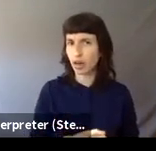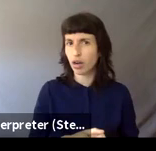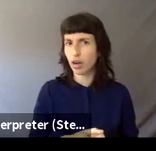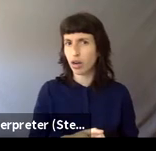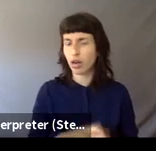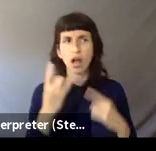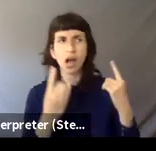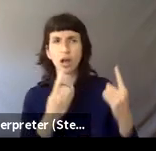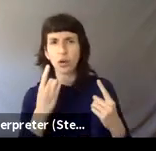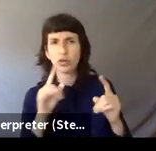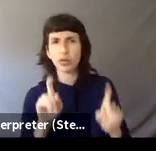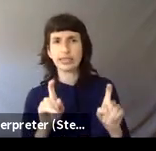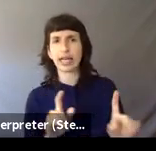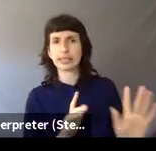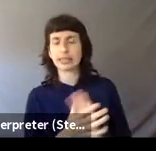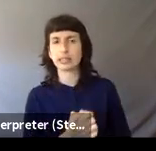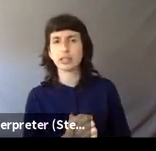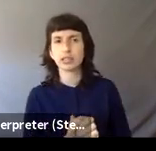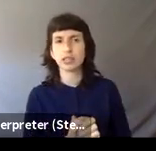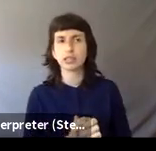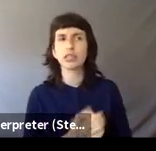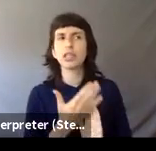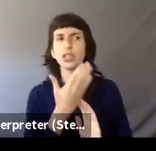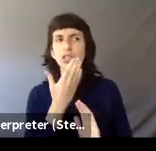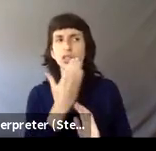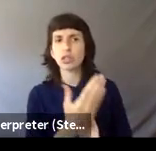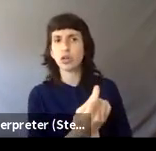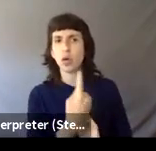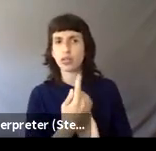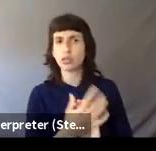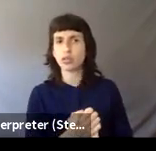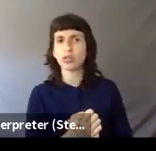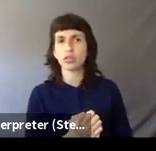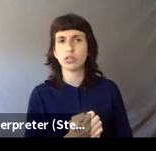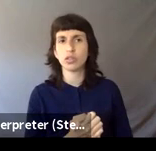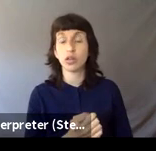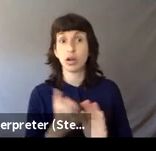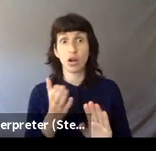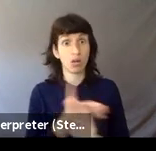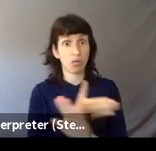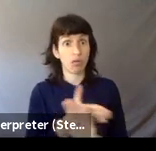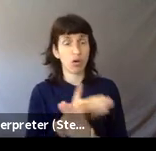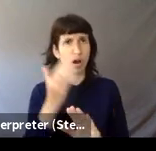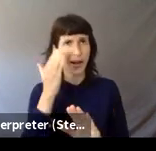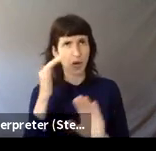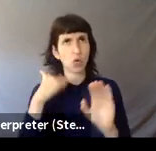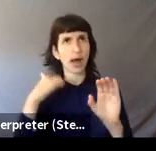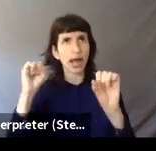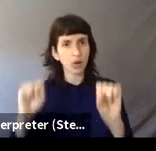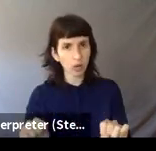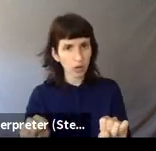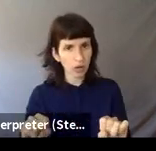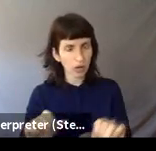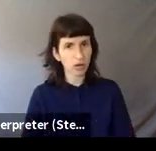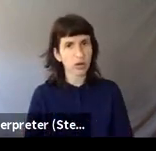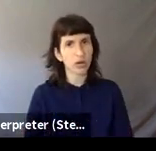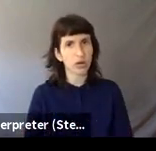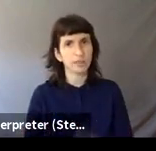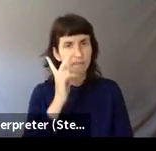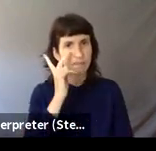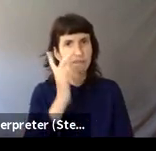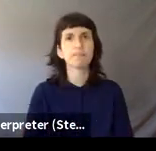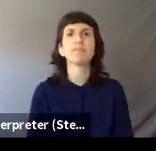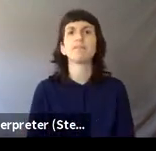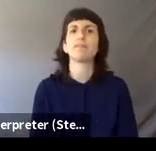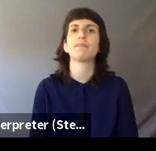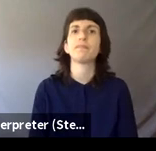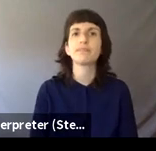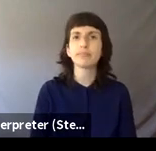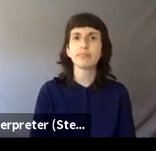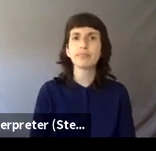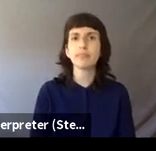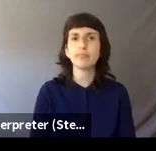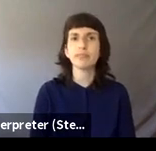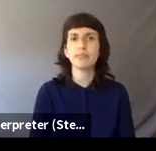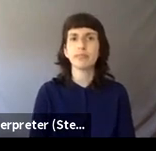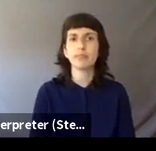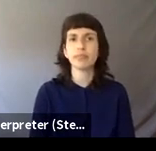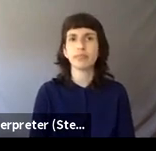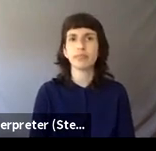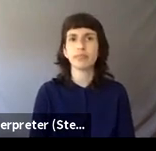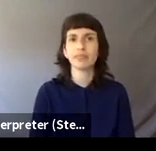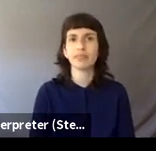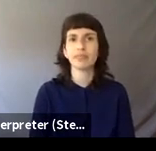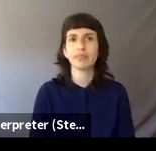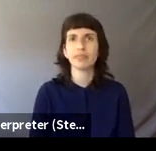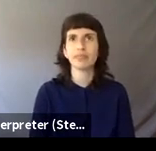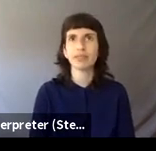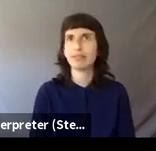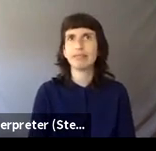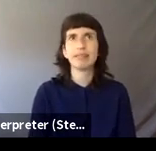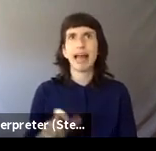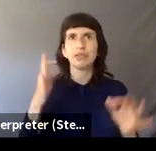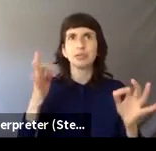But if there was another open channel within this Sandbox team, it would show up there.